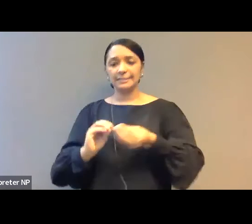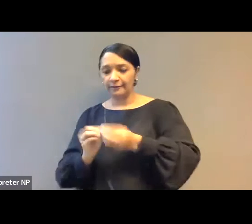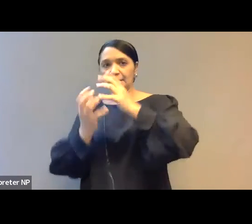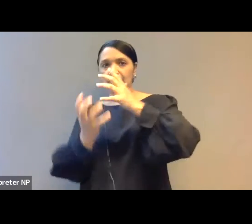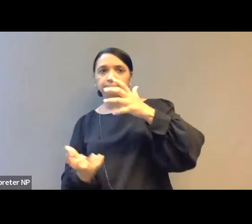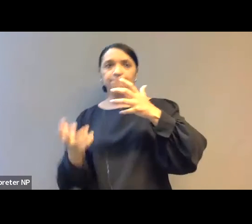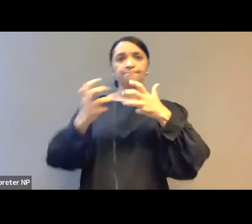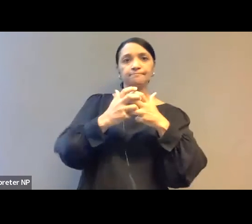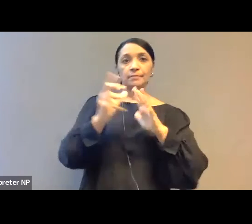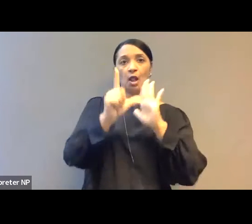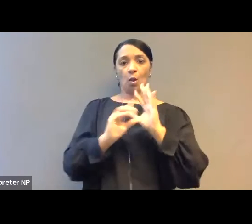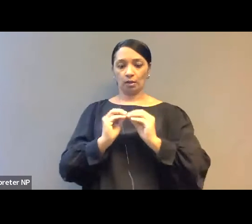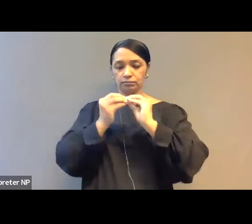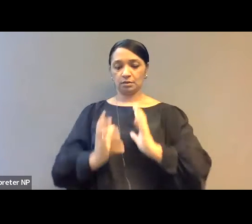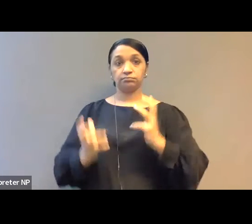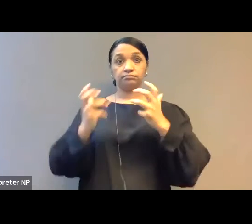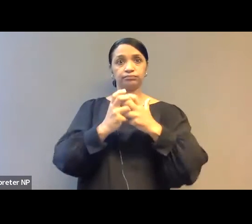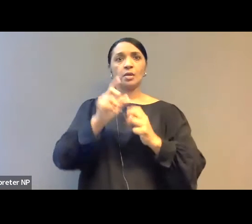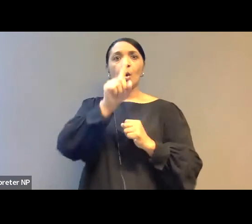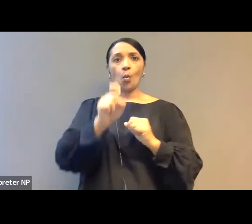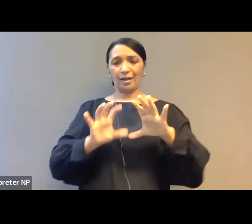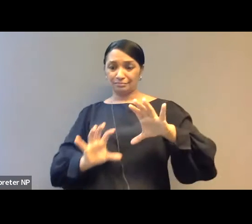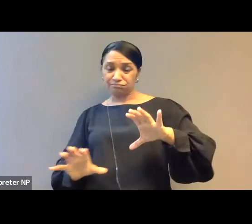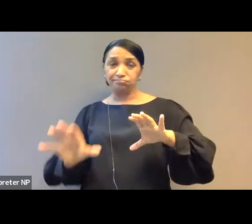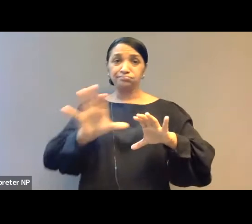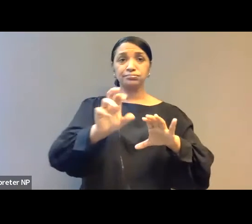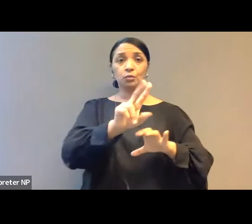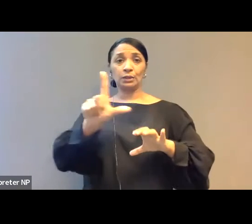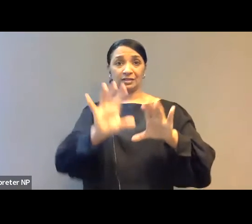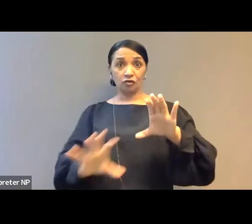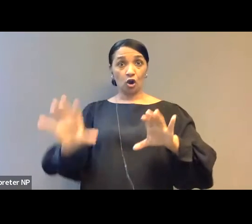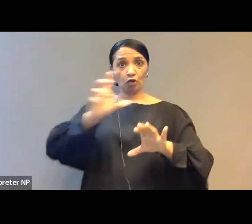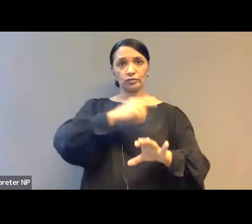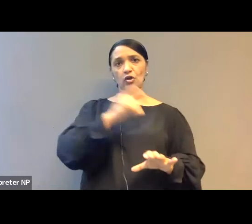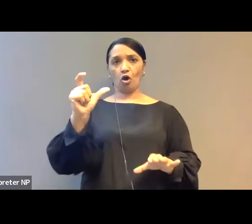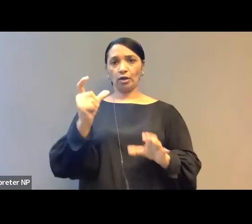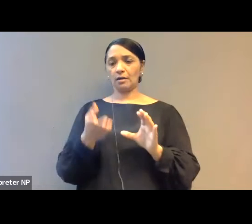to ensure the card exists in their country. They will be responsible to enforce the law